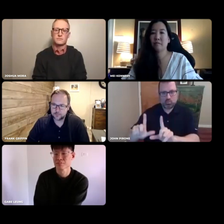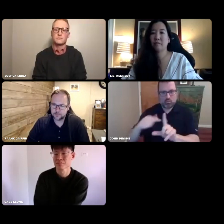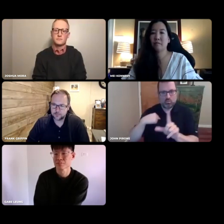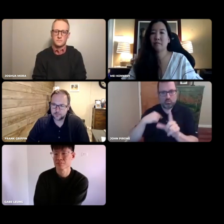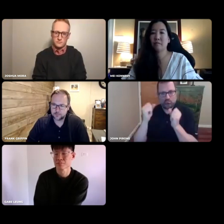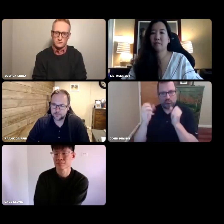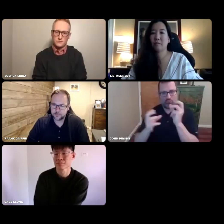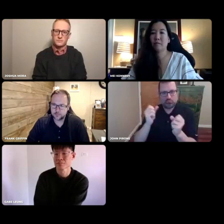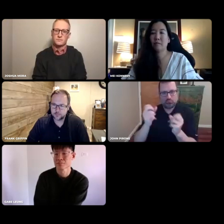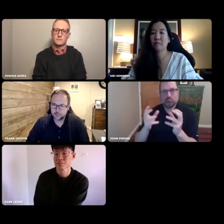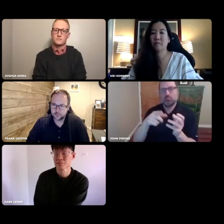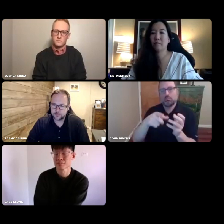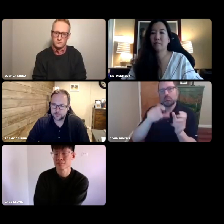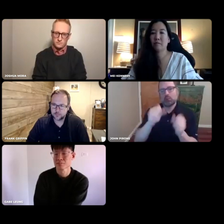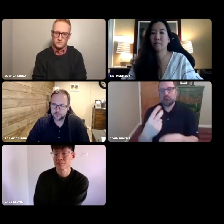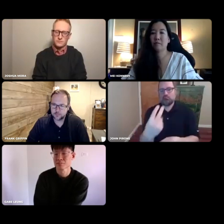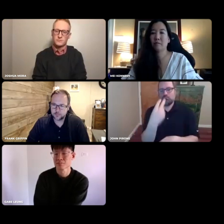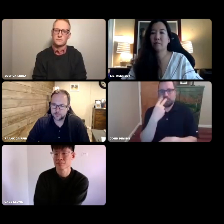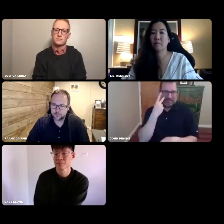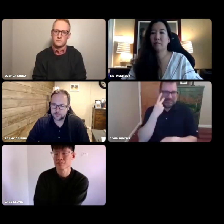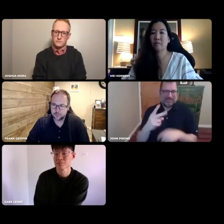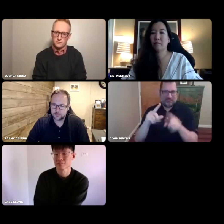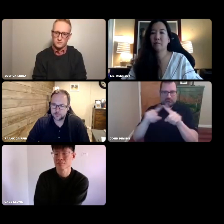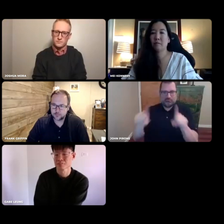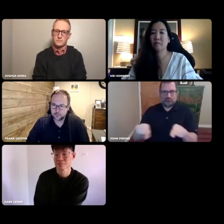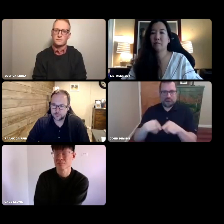Captions, with signs.